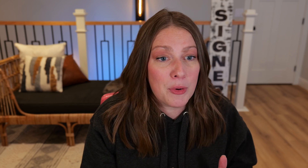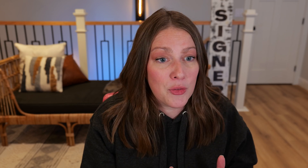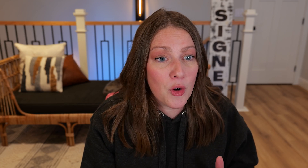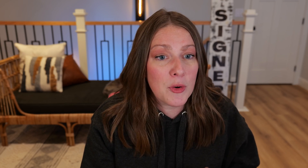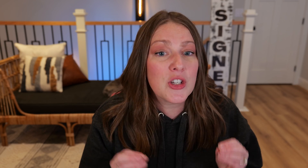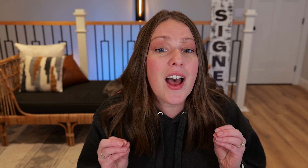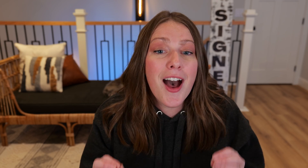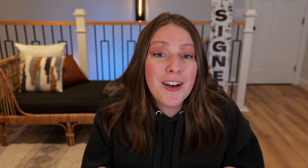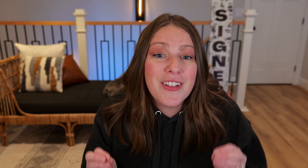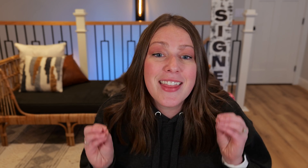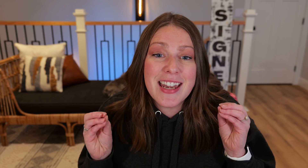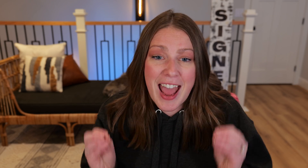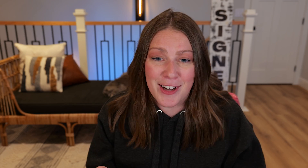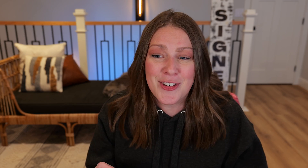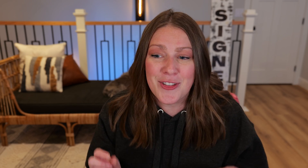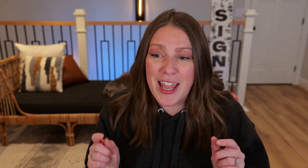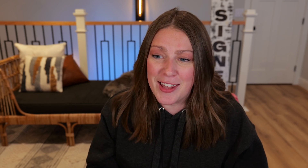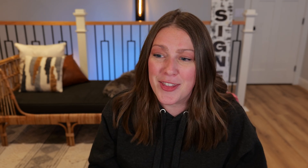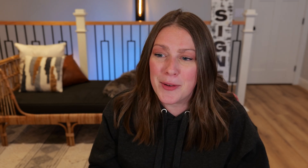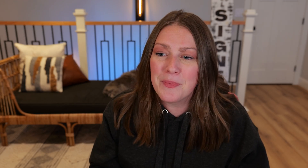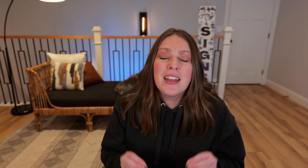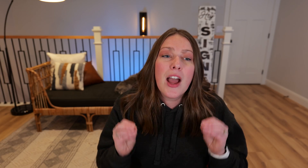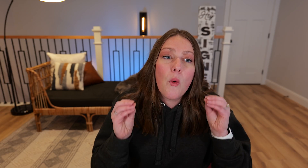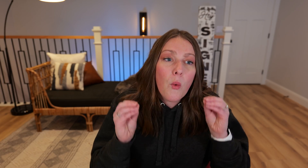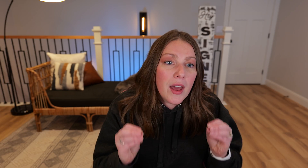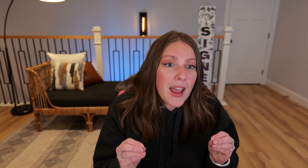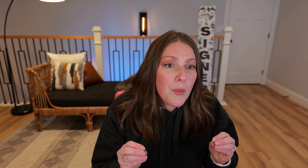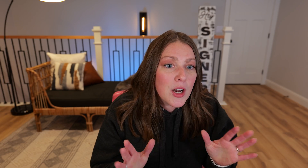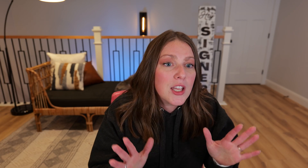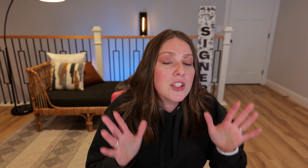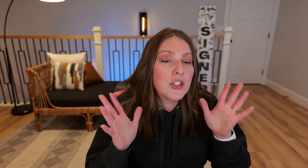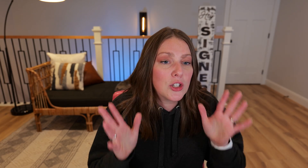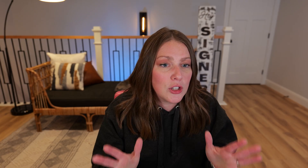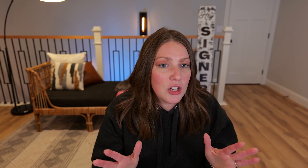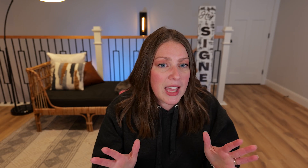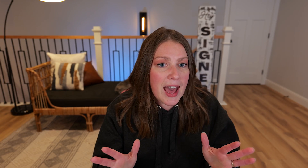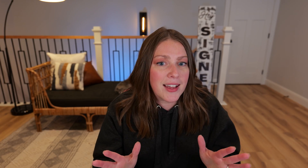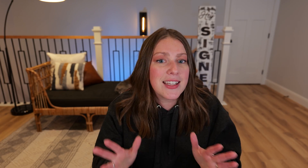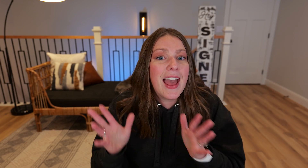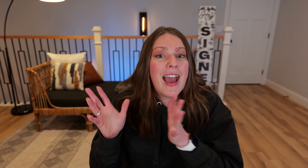performers of the national anthem. Now, what I want us to look at,